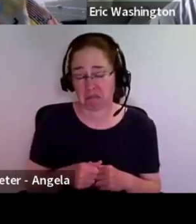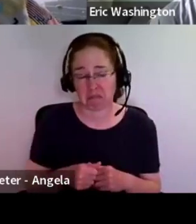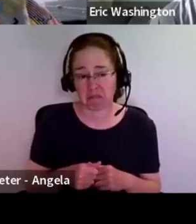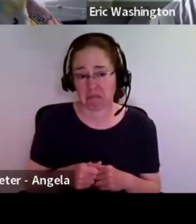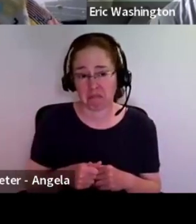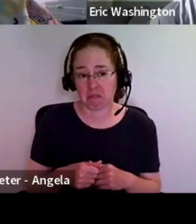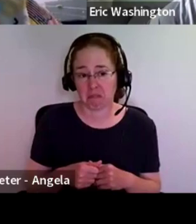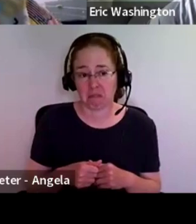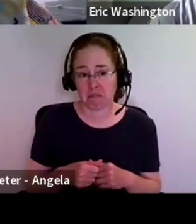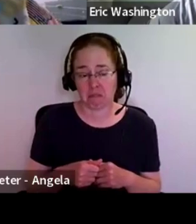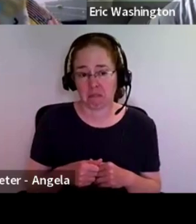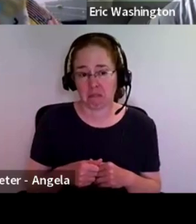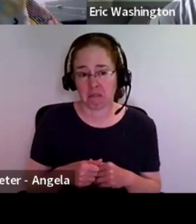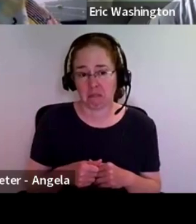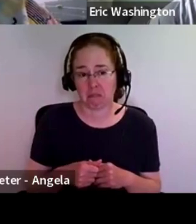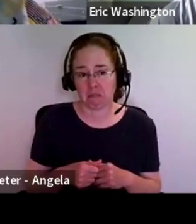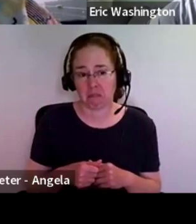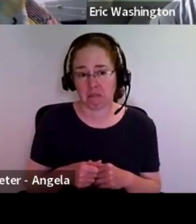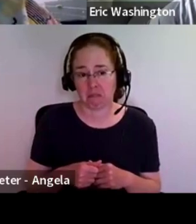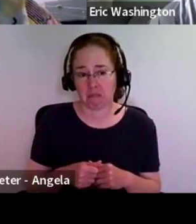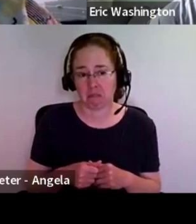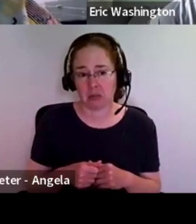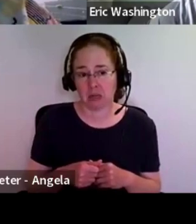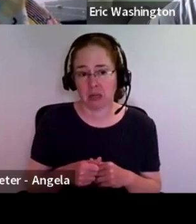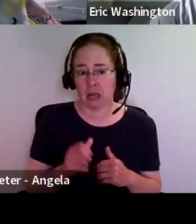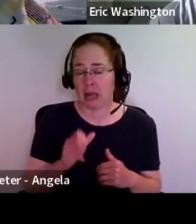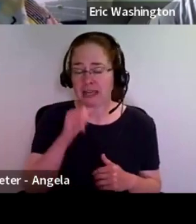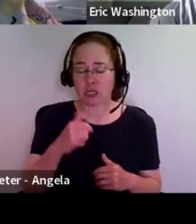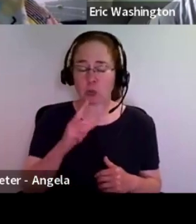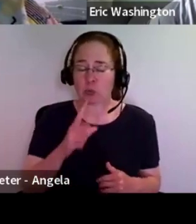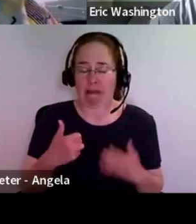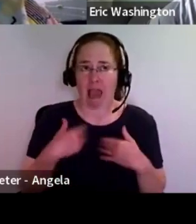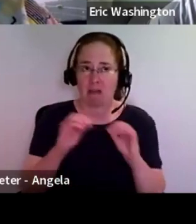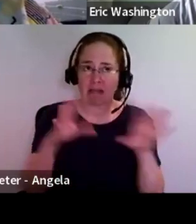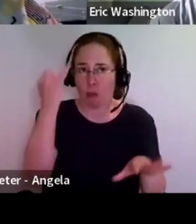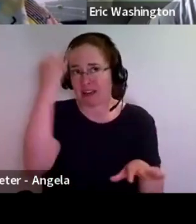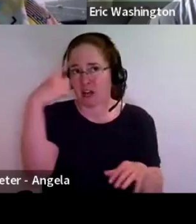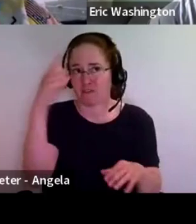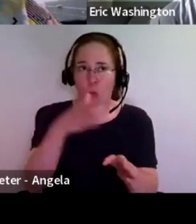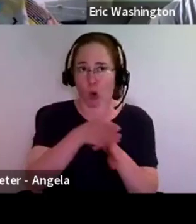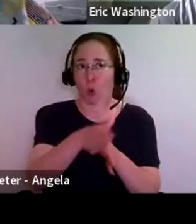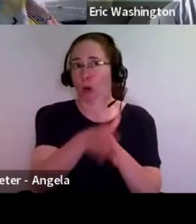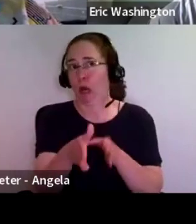sense of like, you know, I didn't really have a clear idea for a career path when I started it. That's